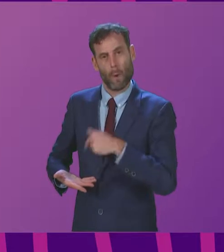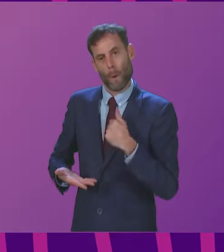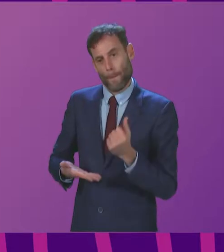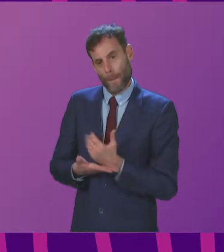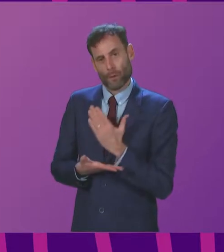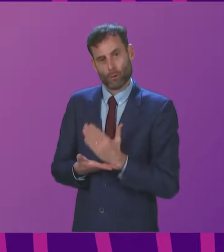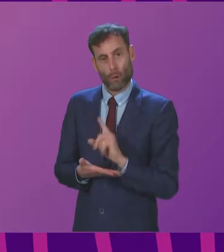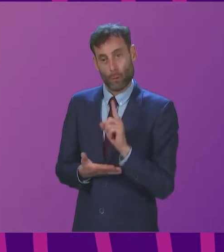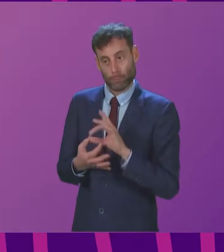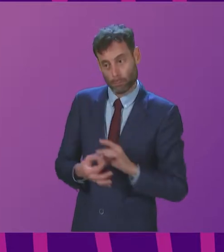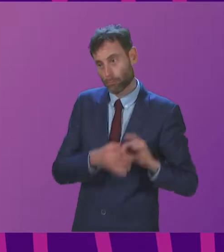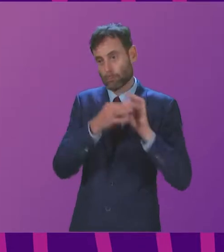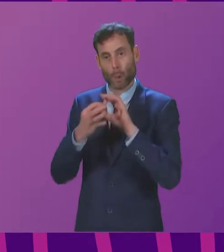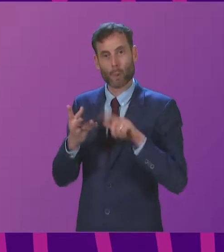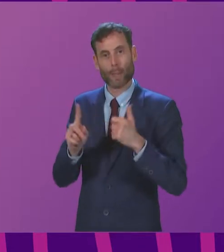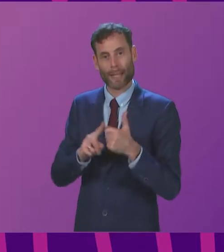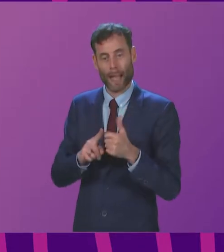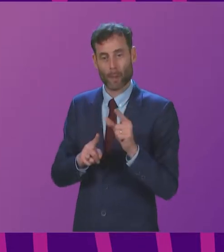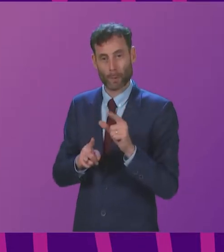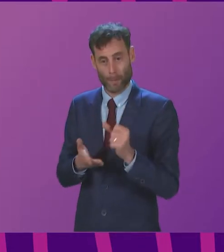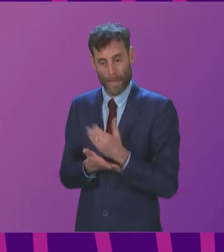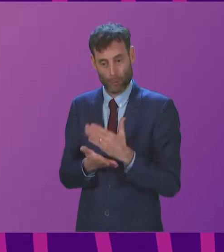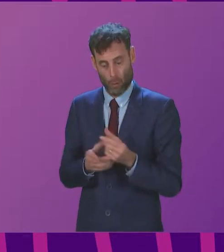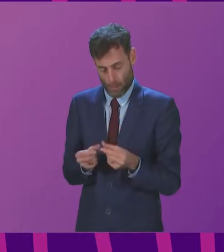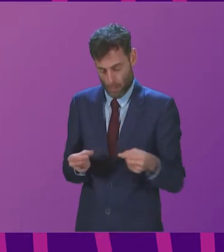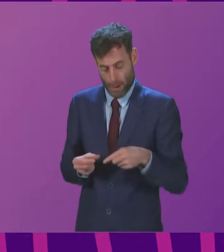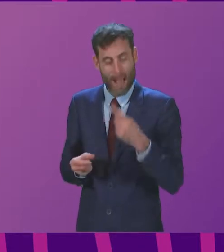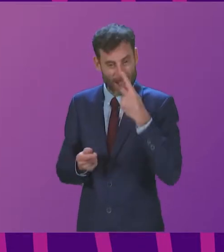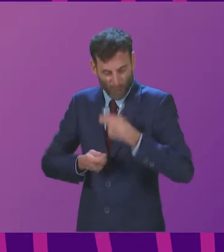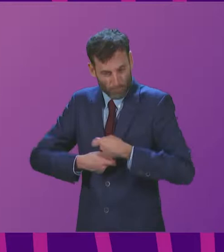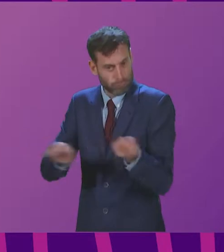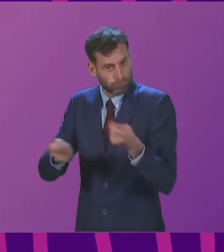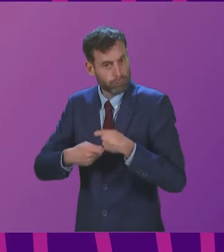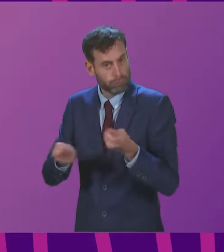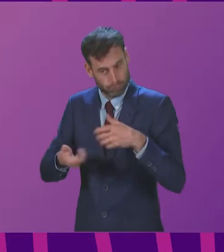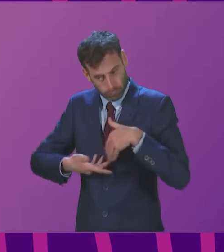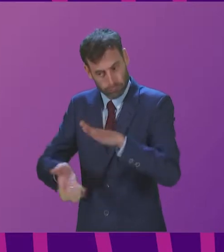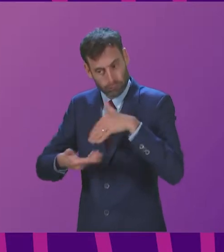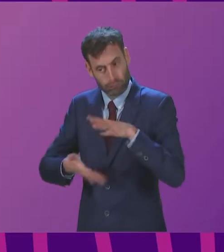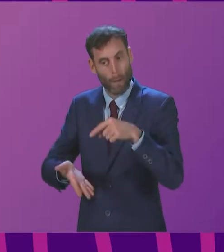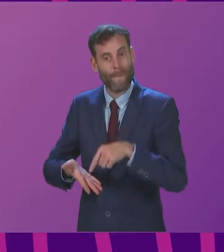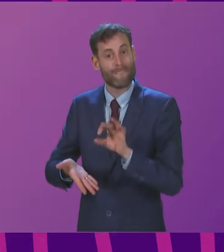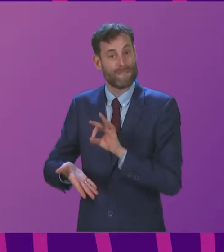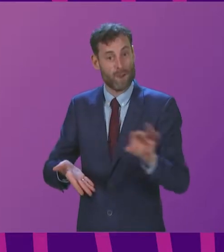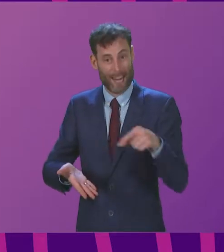Governments across the UK, is keep the supply of LFD tests accessible and free of charge well into